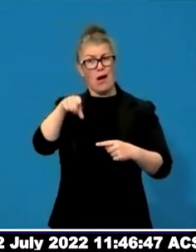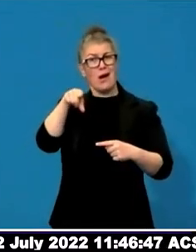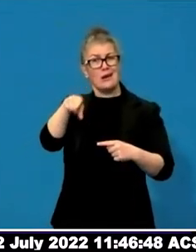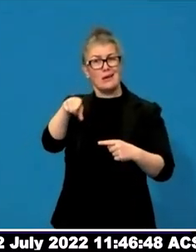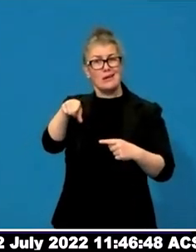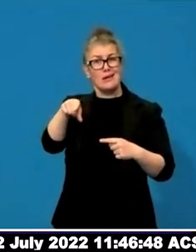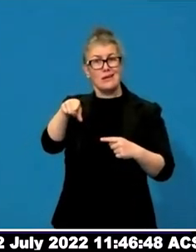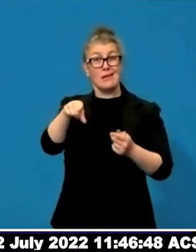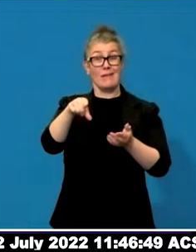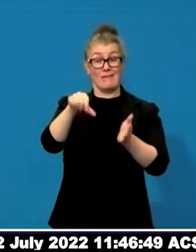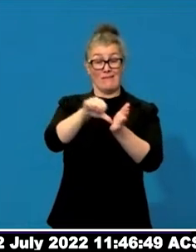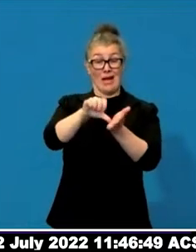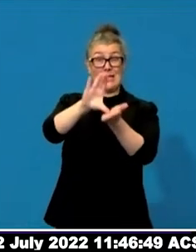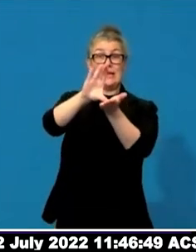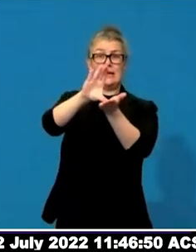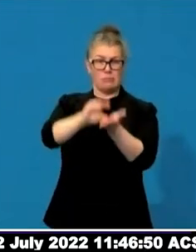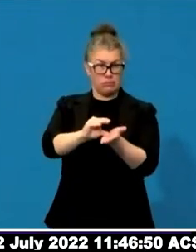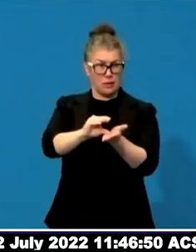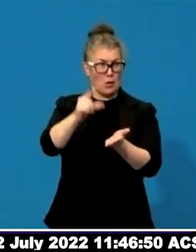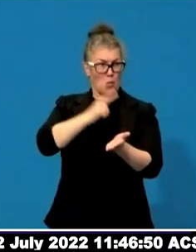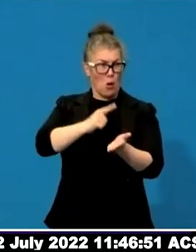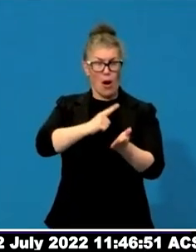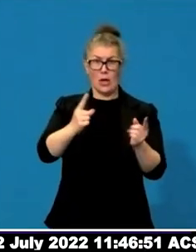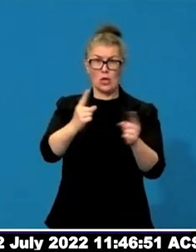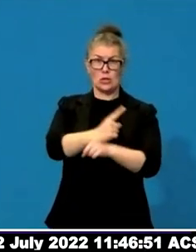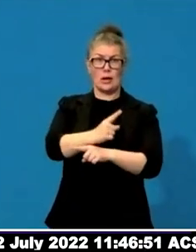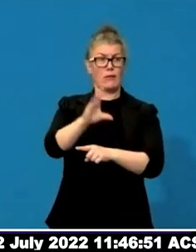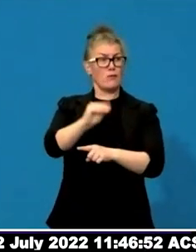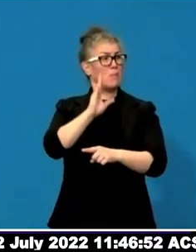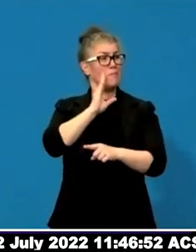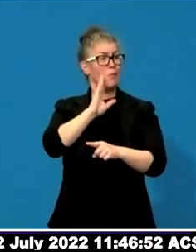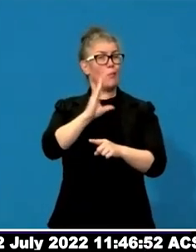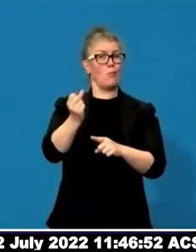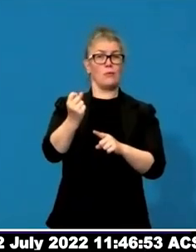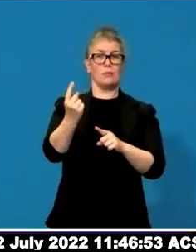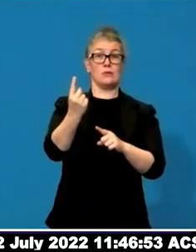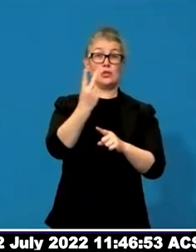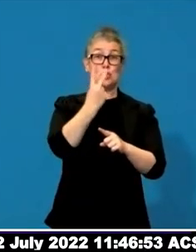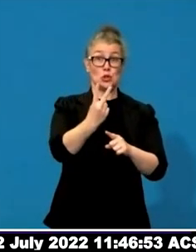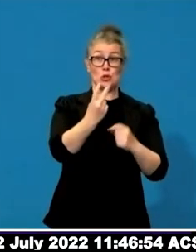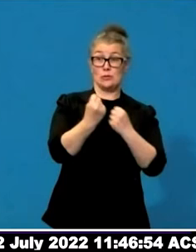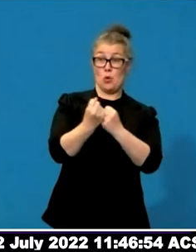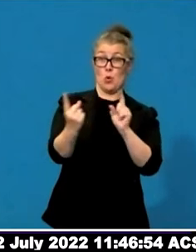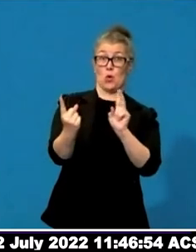has arbitrarily been changed from two-to-one to one-to-one